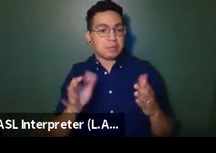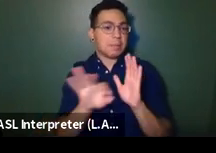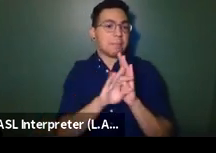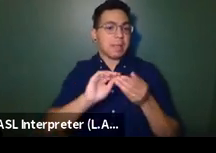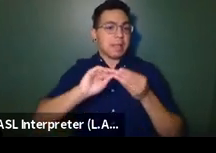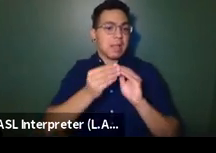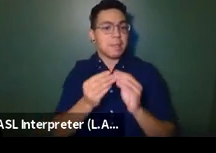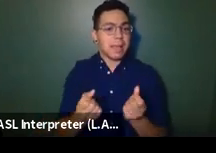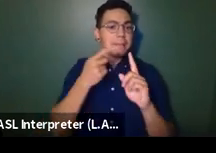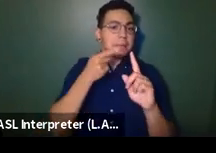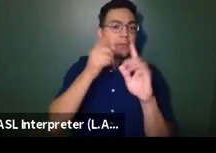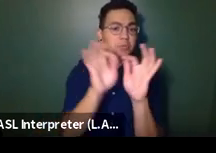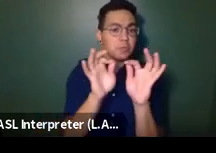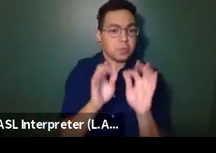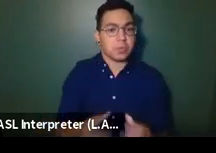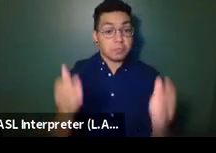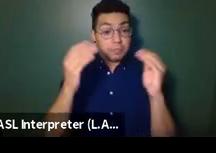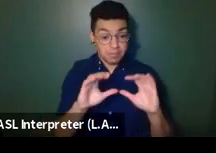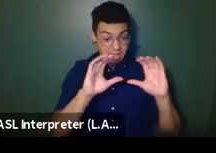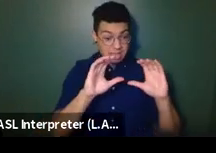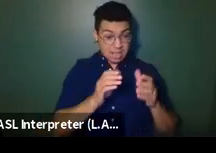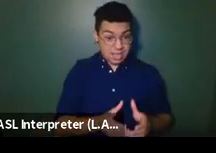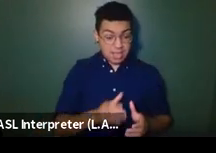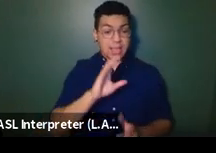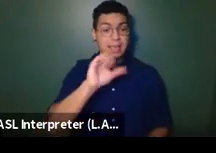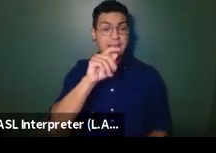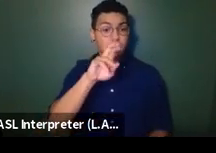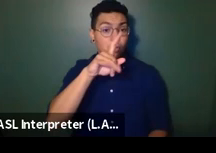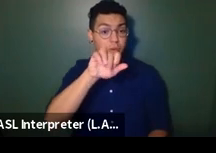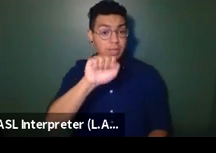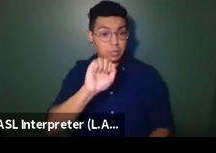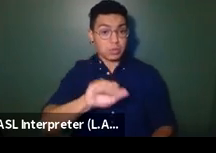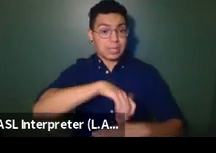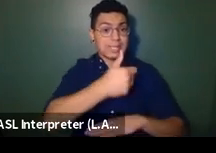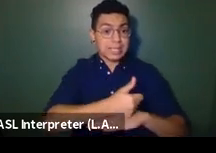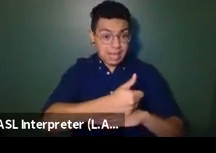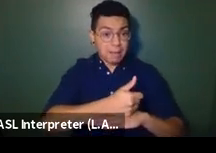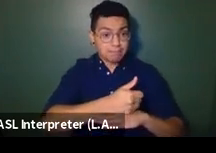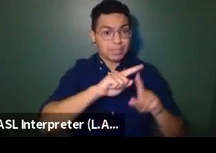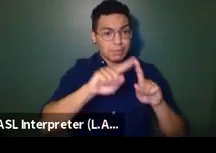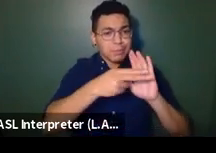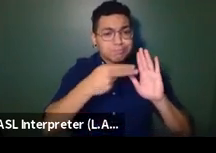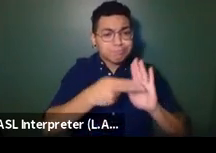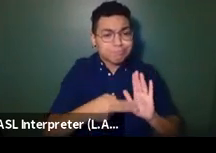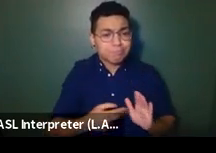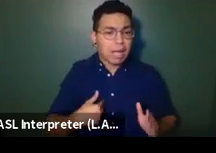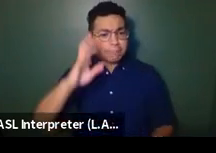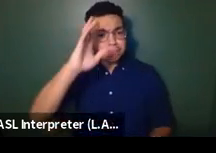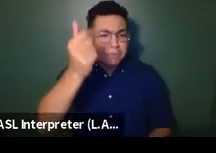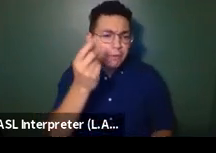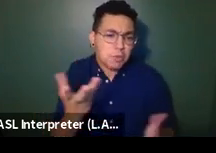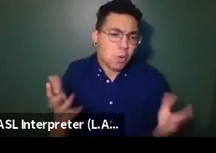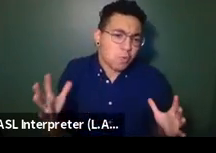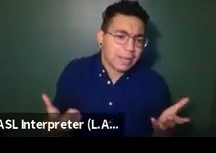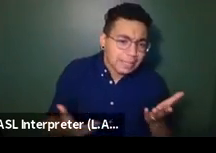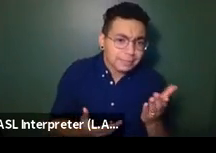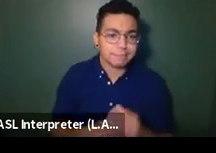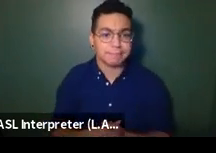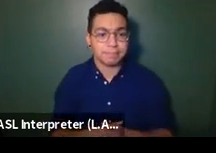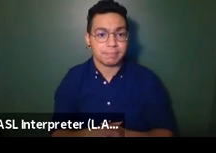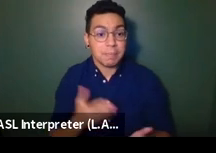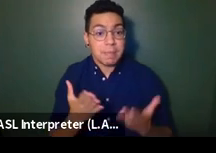ESD 189 - Amy Colburn: You'll create categories in your grade setup. So I've already created a few categories, just so we can kind of see what that looks like. So let's say that this is a